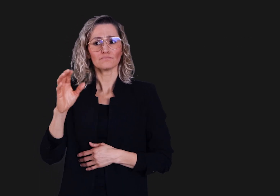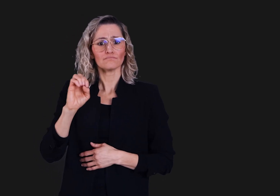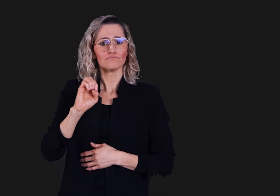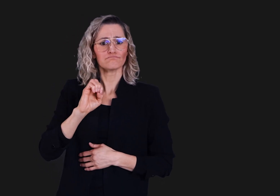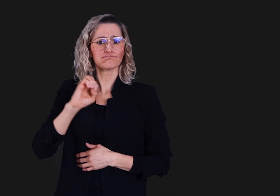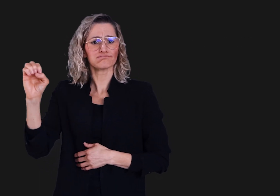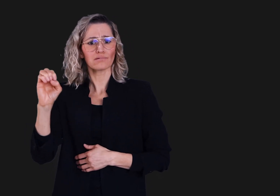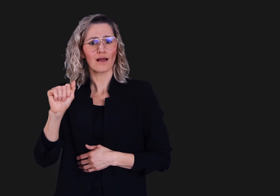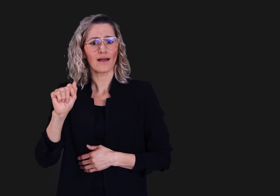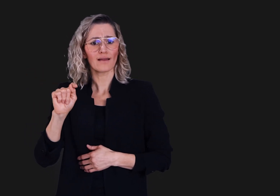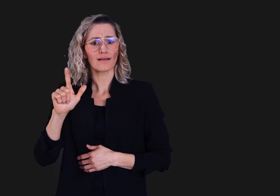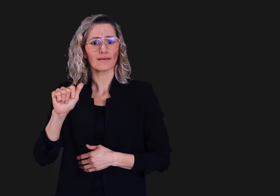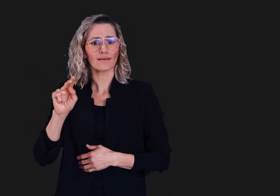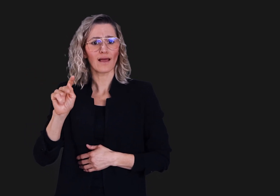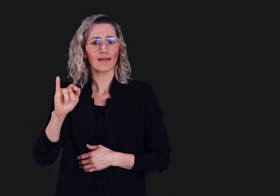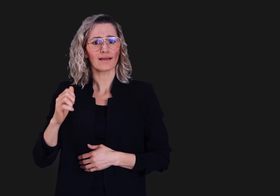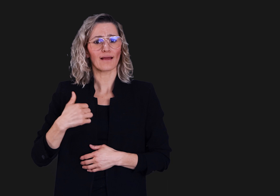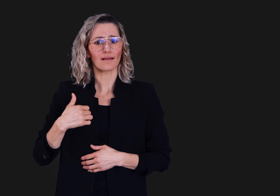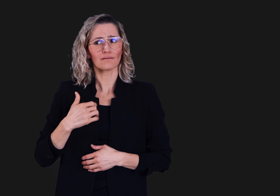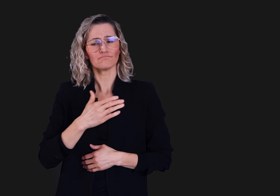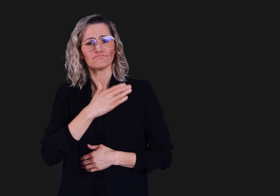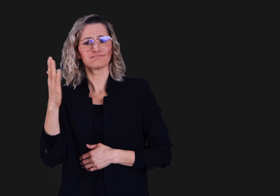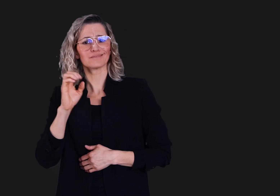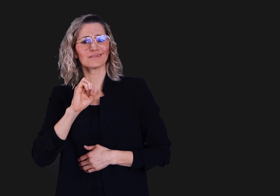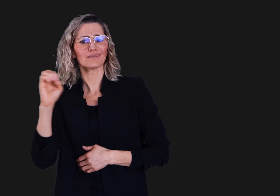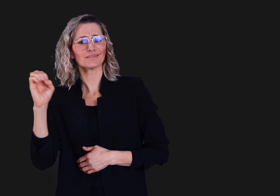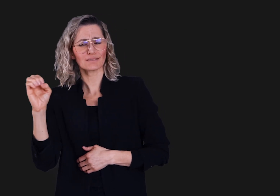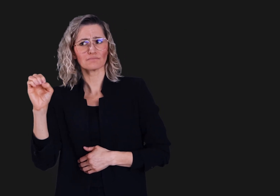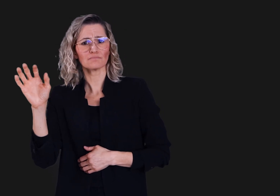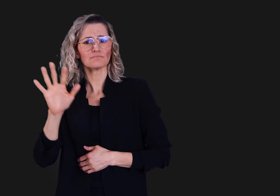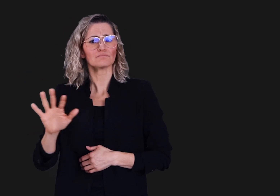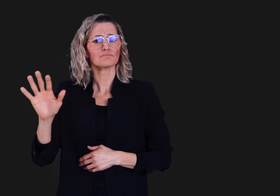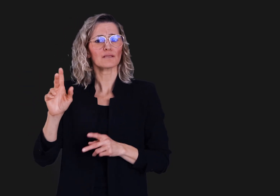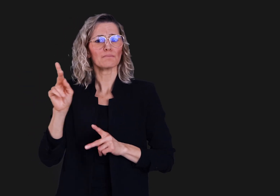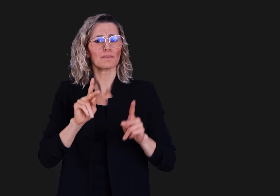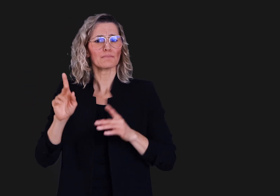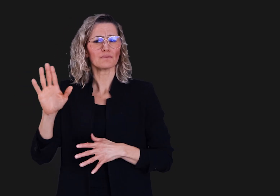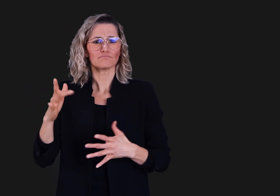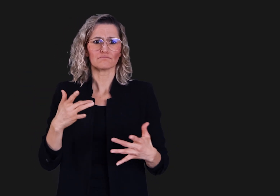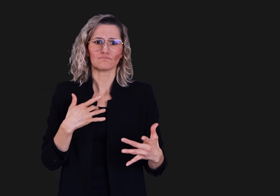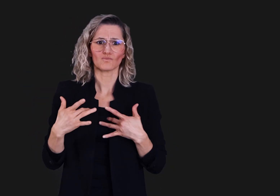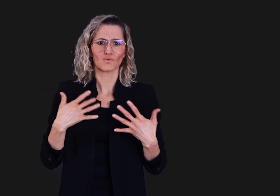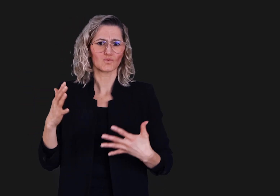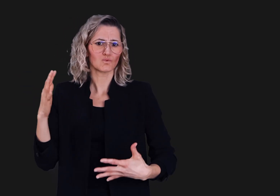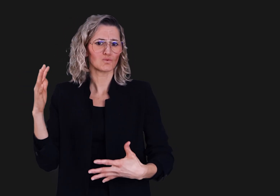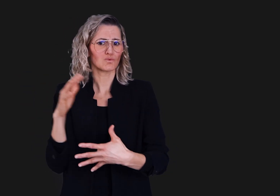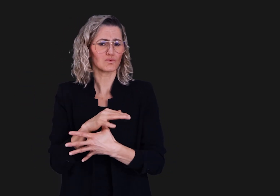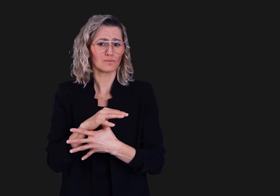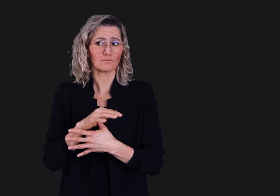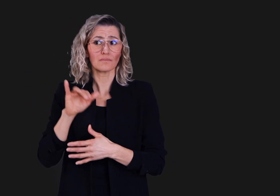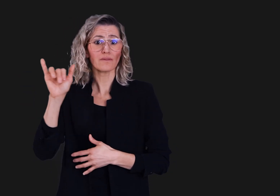These are the main concerns of people in Atlantic Canada.